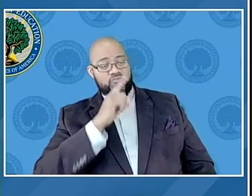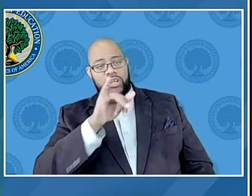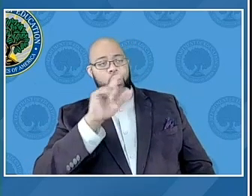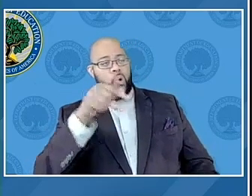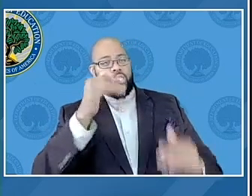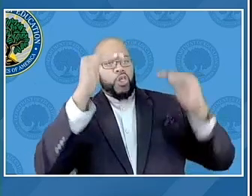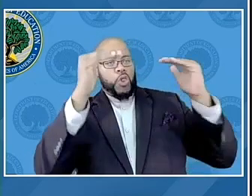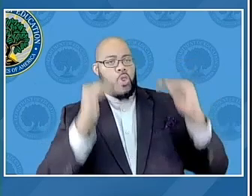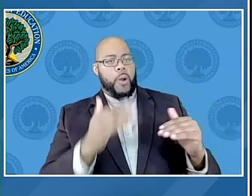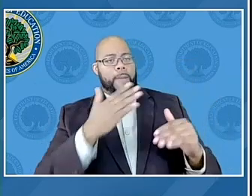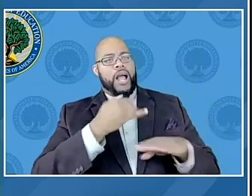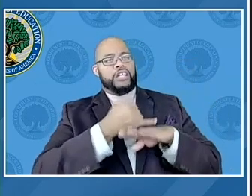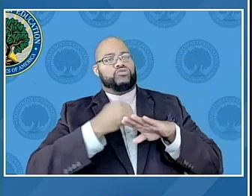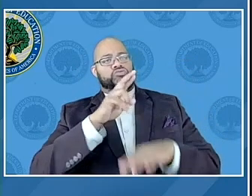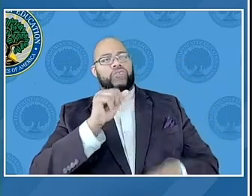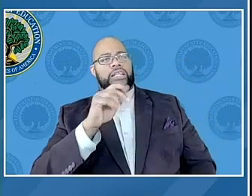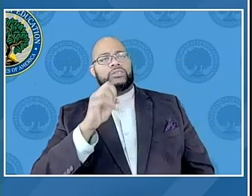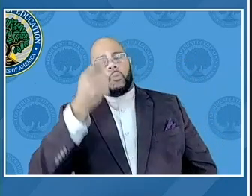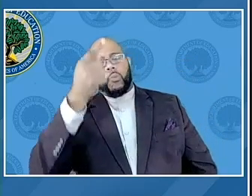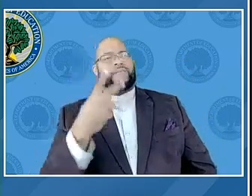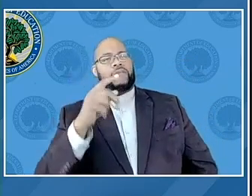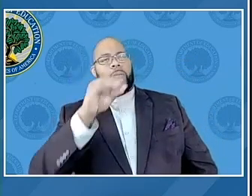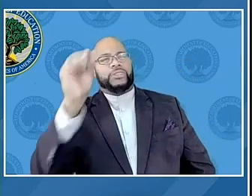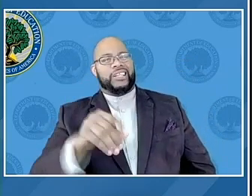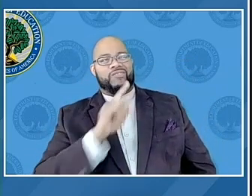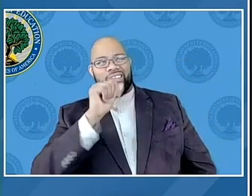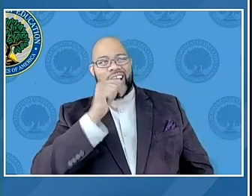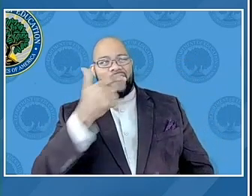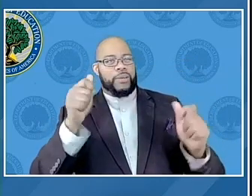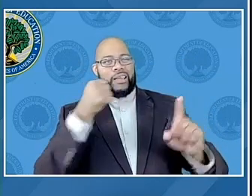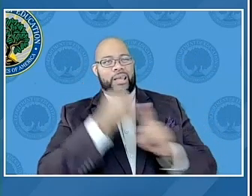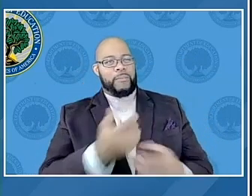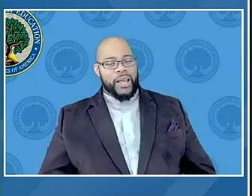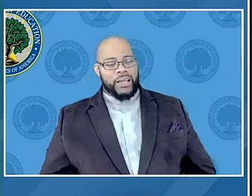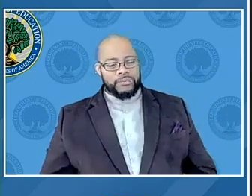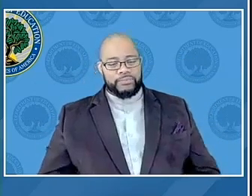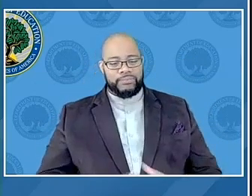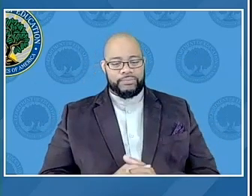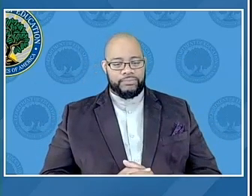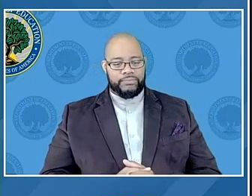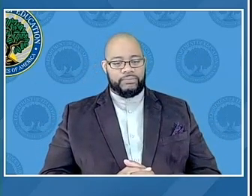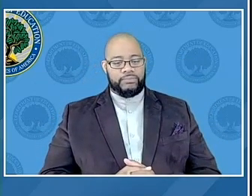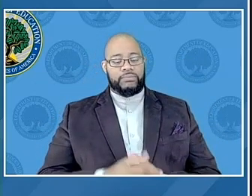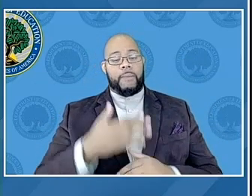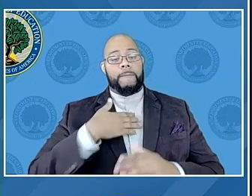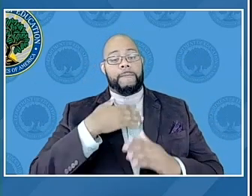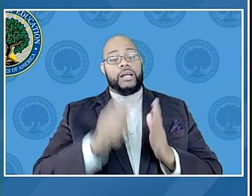interest rate a half a percent, so it didn't really have a big impact. And during my time of service, my student